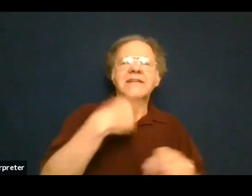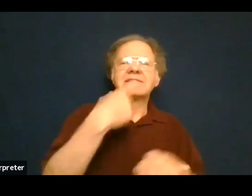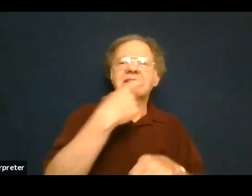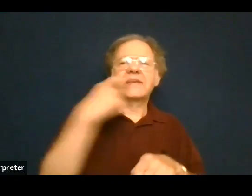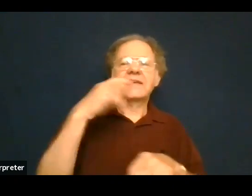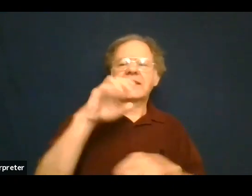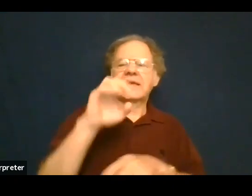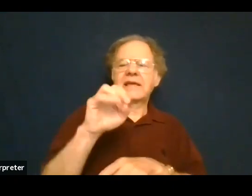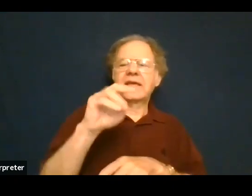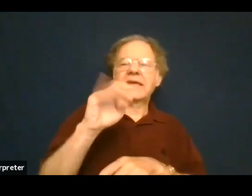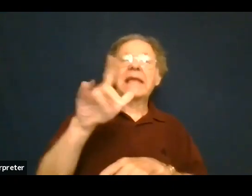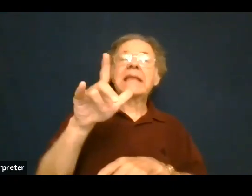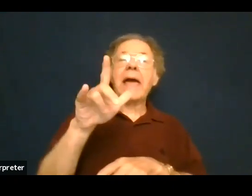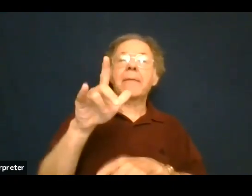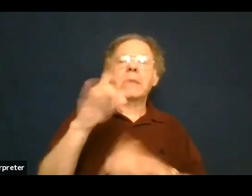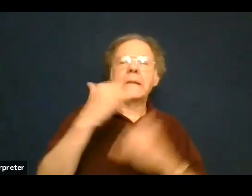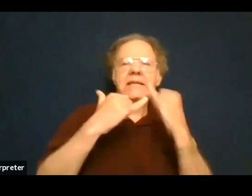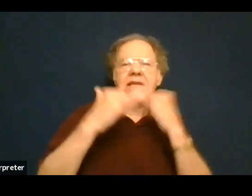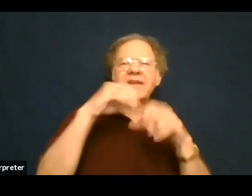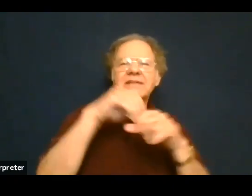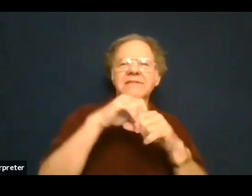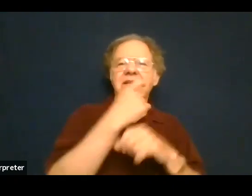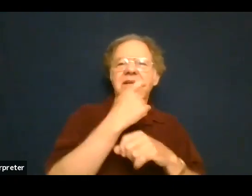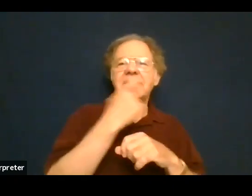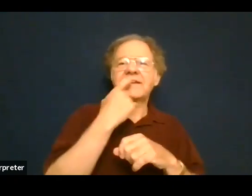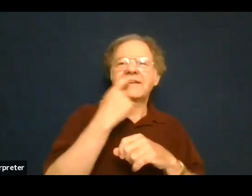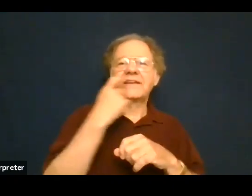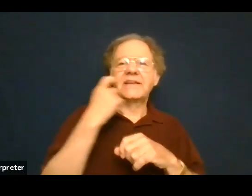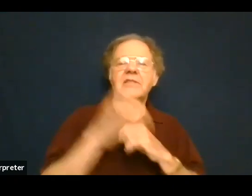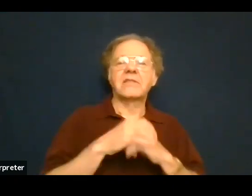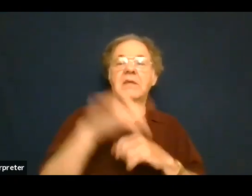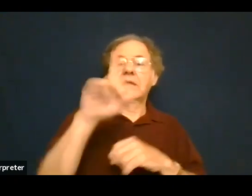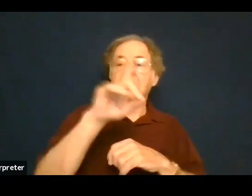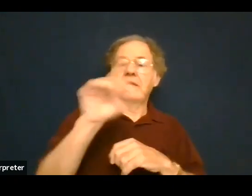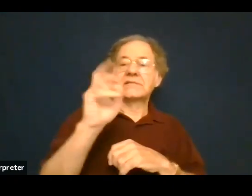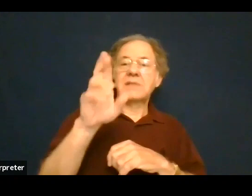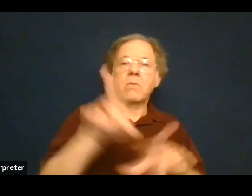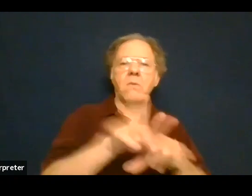in teeth, and Zellweger also has neurologic dysfunction